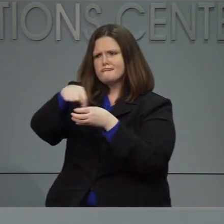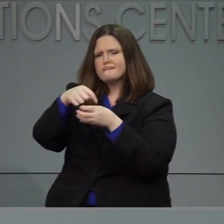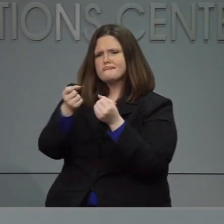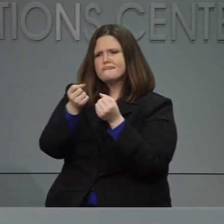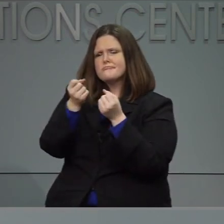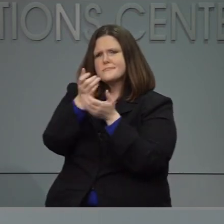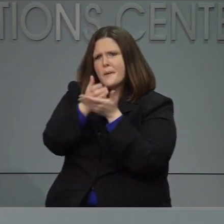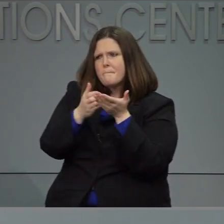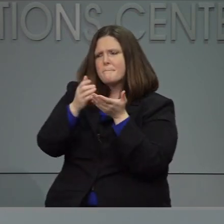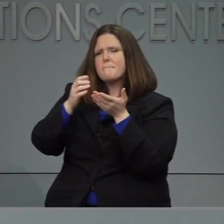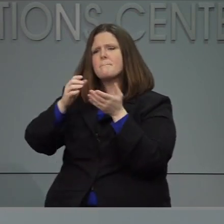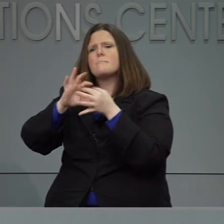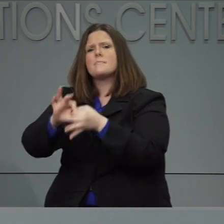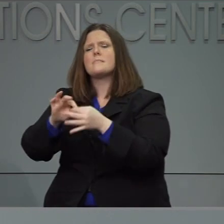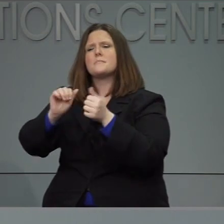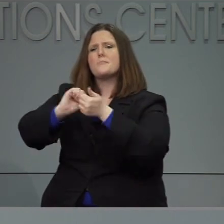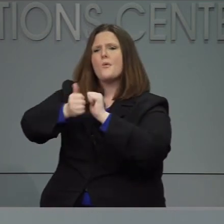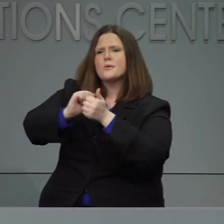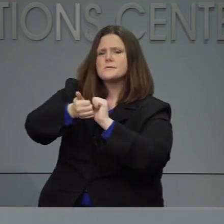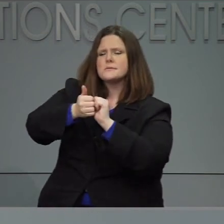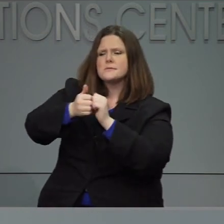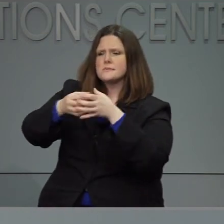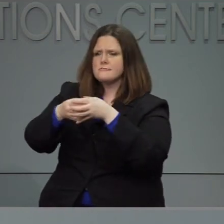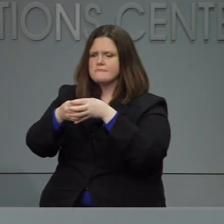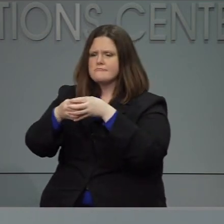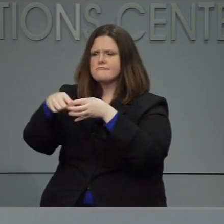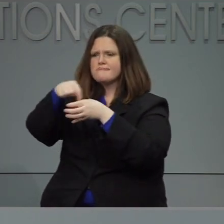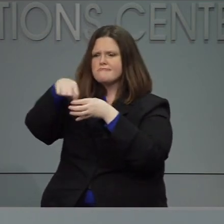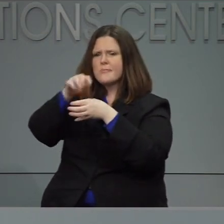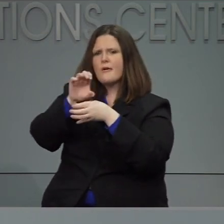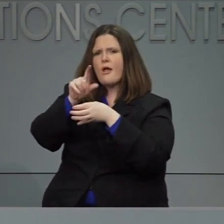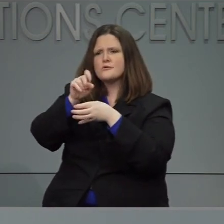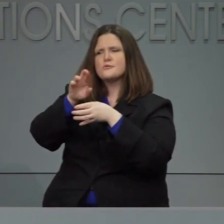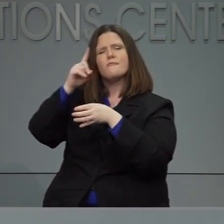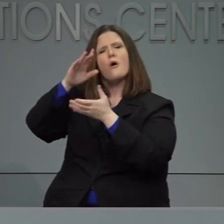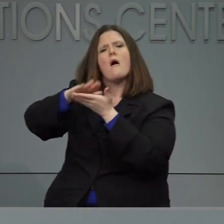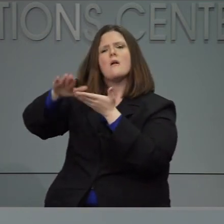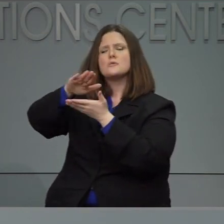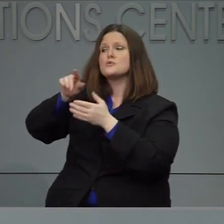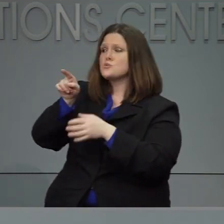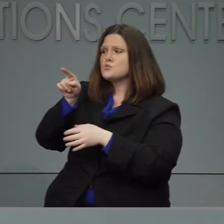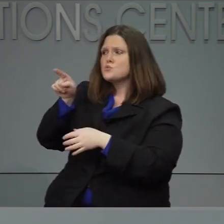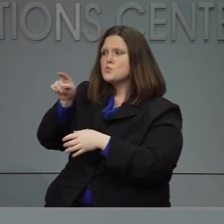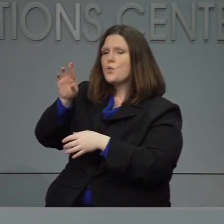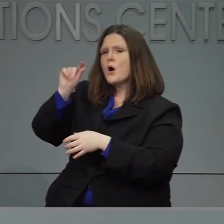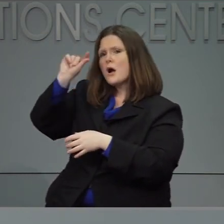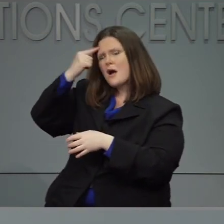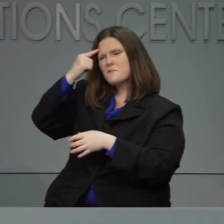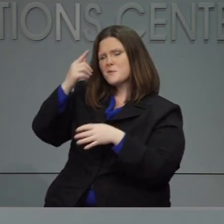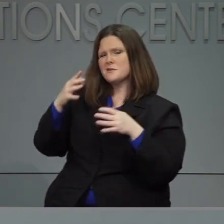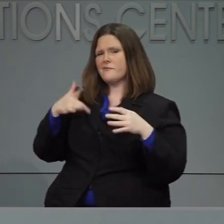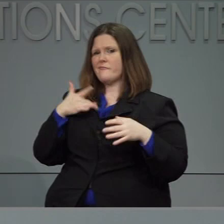SOMETHING WITH WITH AN ATHLETIC DEPARTMENTS. ARE YOU OR THE GOVERNOR ADVISE IN COLLEGE PRESIDENTS TO CAMP ALL THE FALL